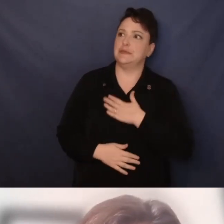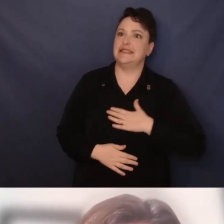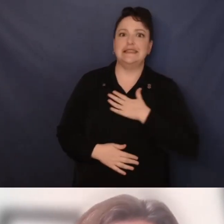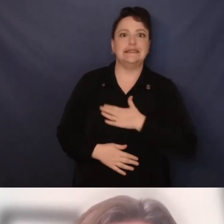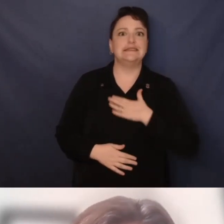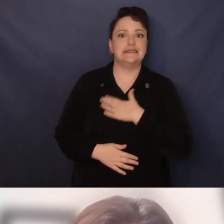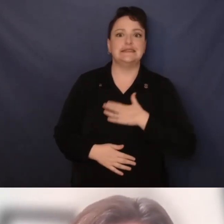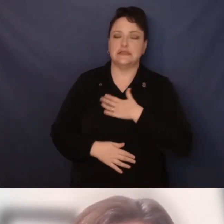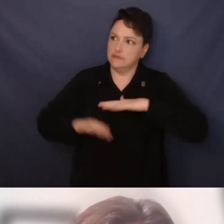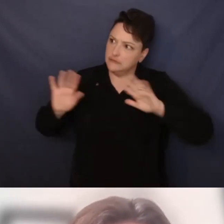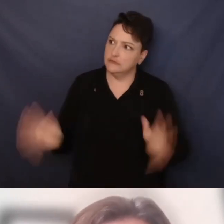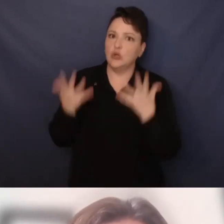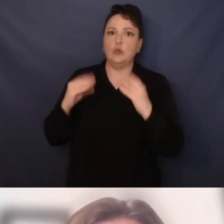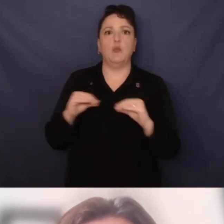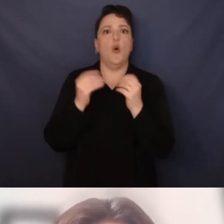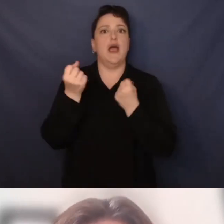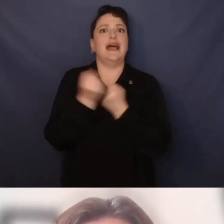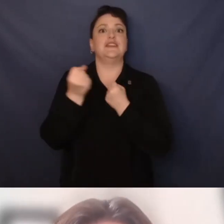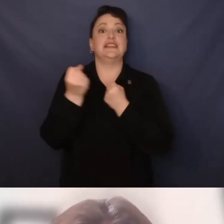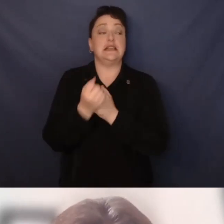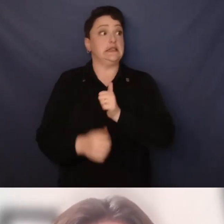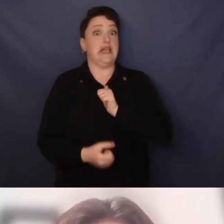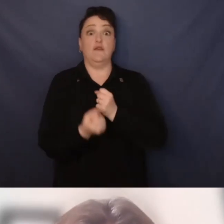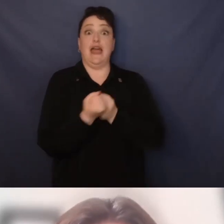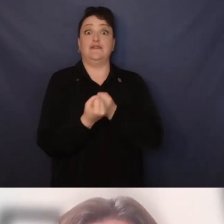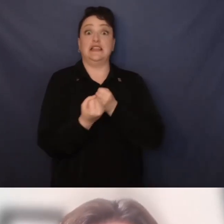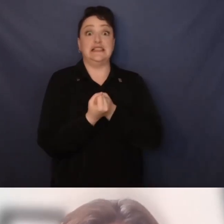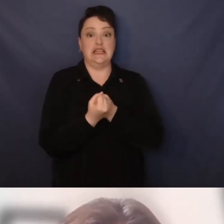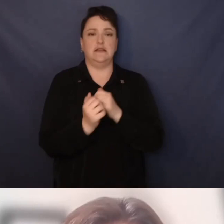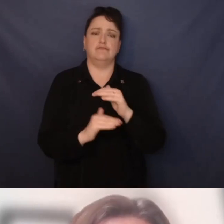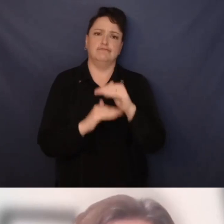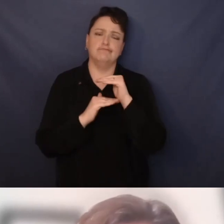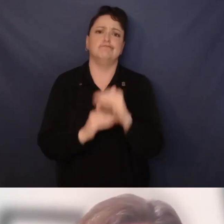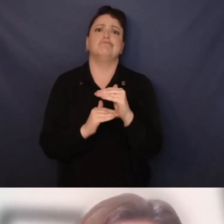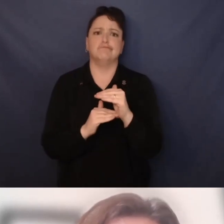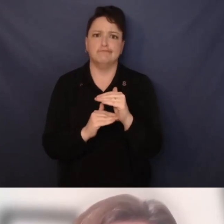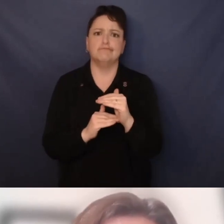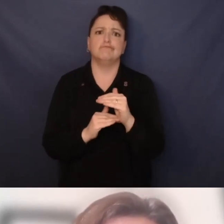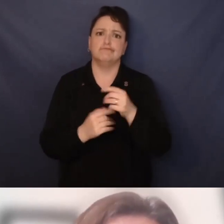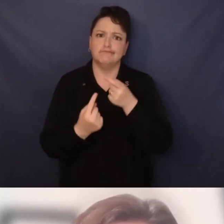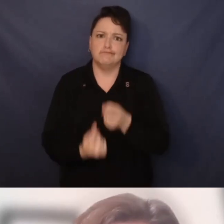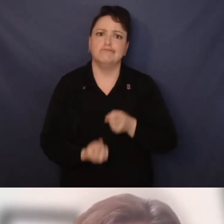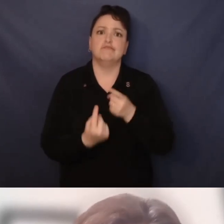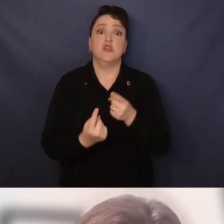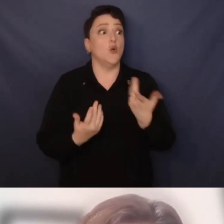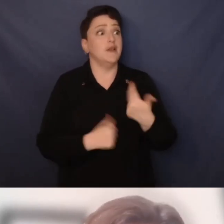as well. Lift up advocacy. What can national organizations, what can community groups and